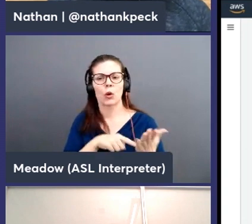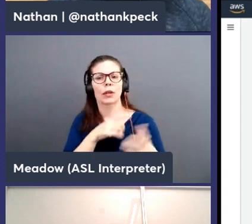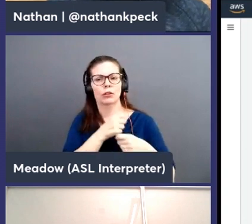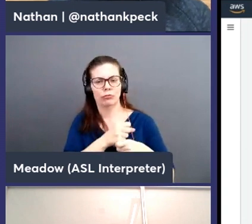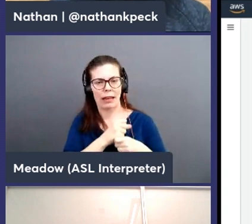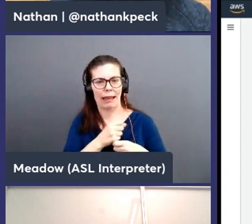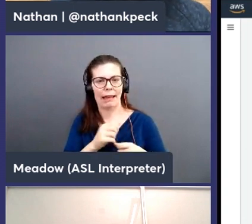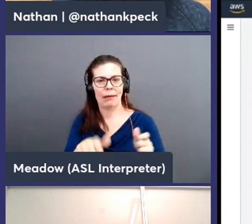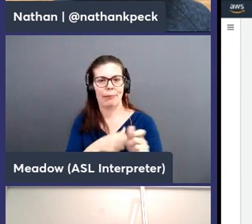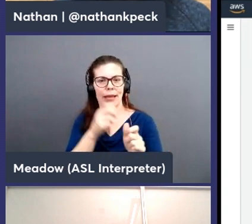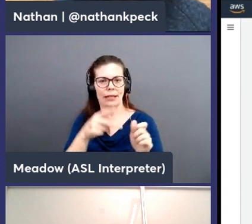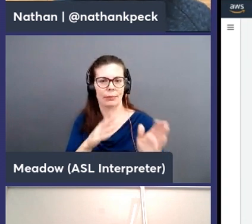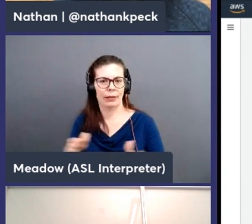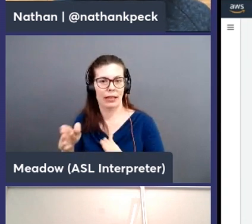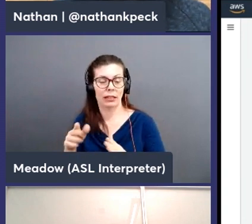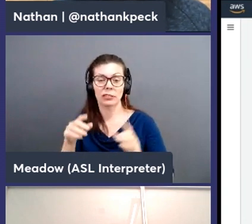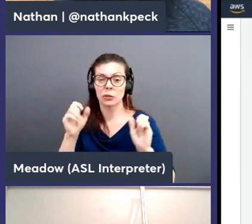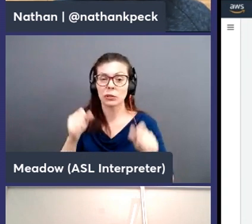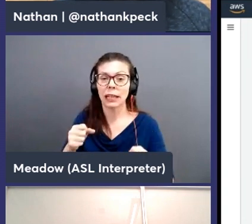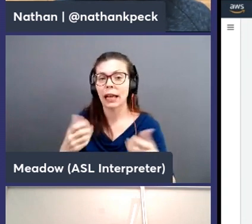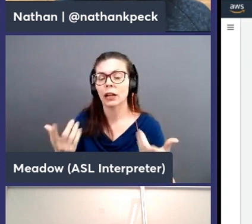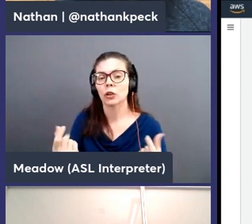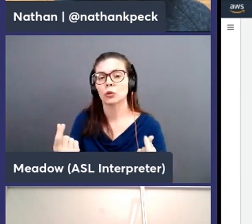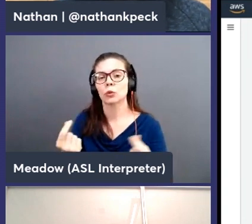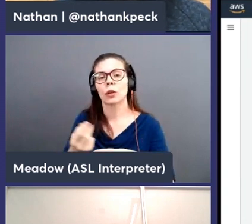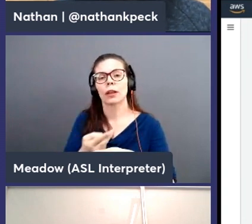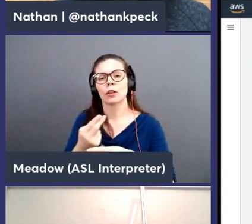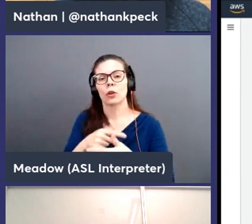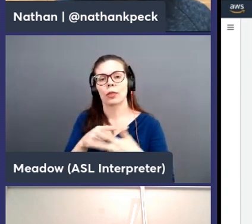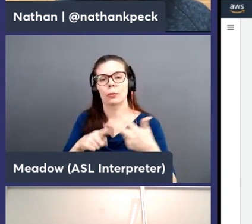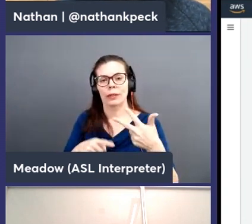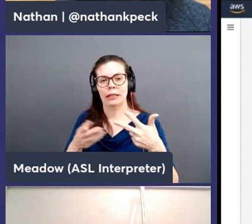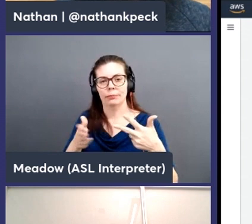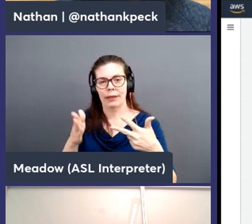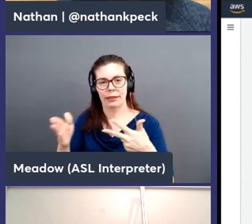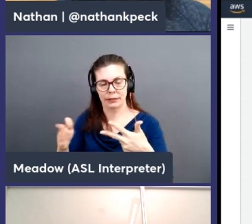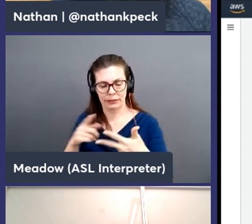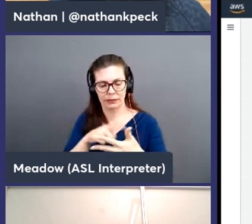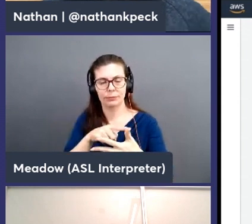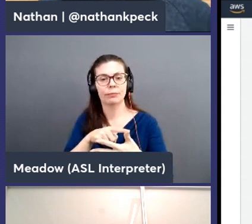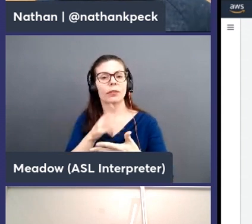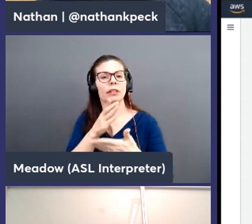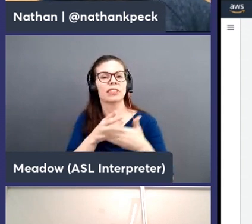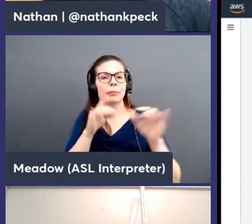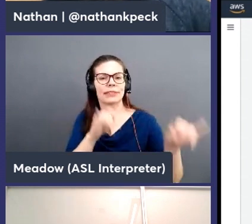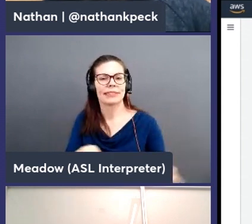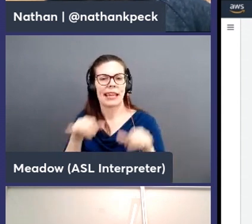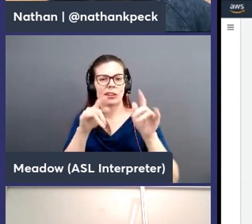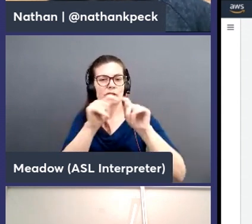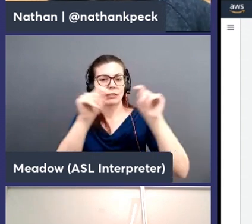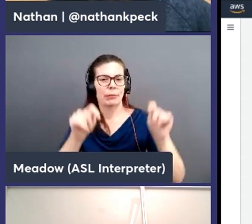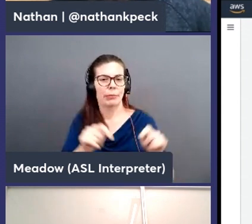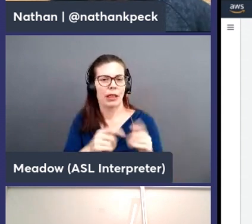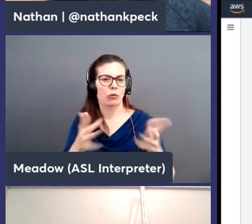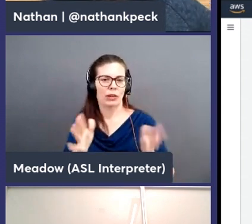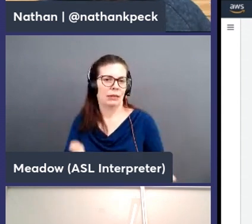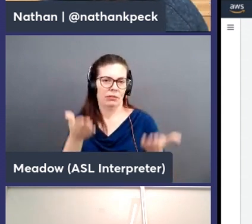You can create a backup plan within three different methods. You can use of the standard templates that we already provide.